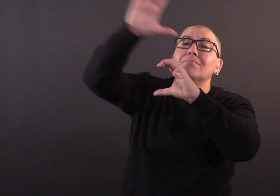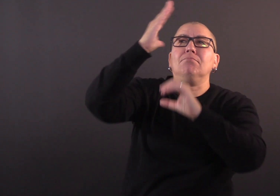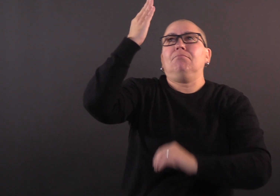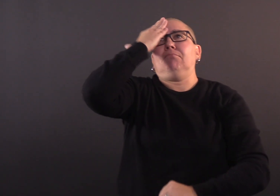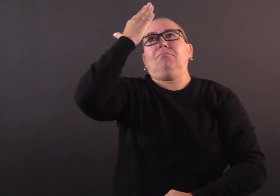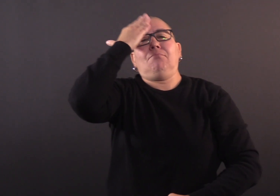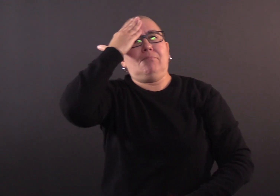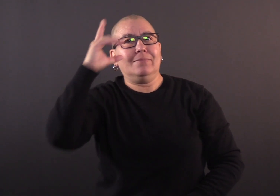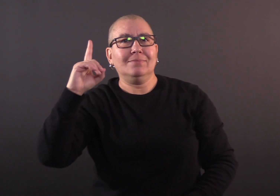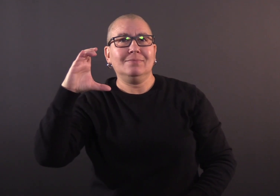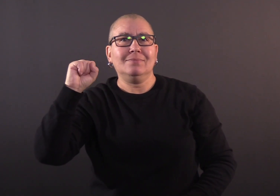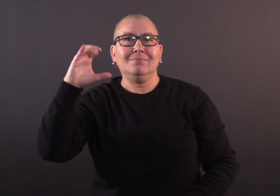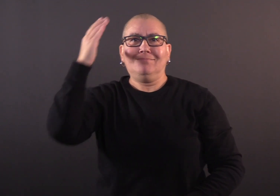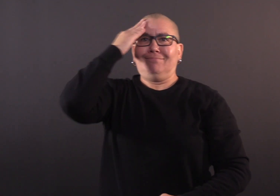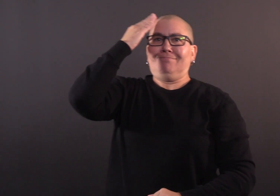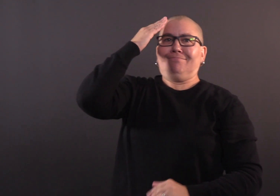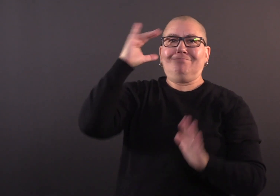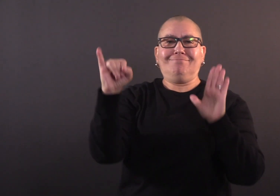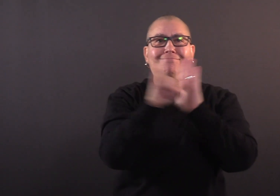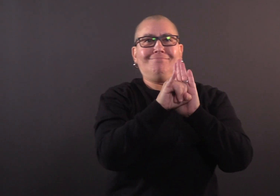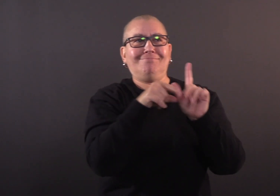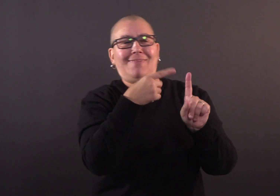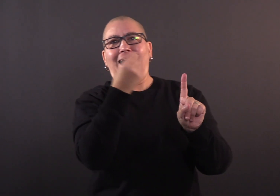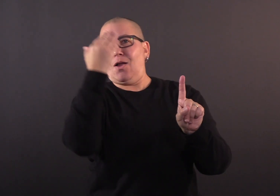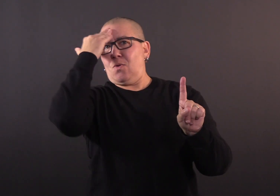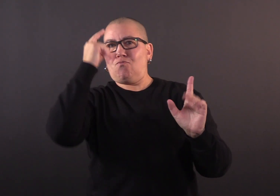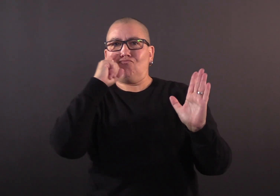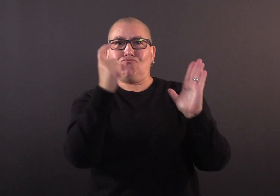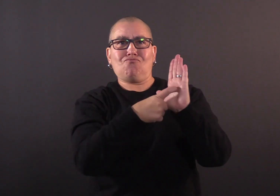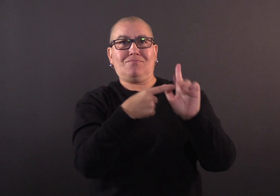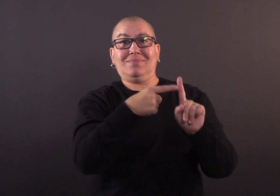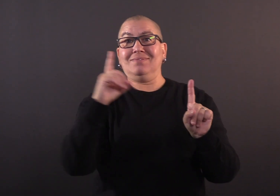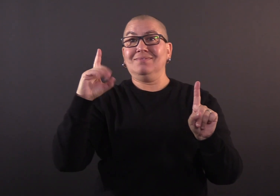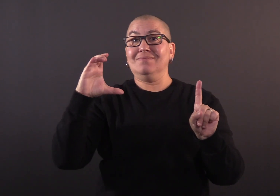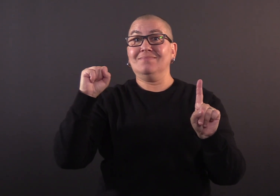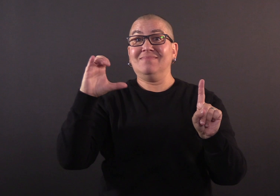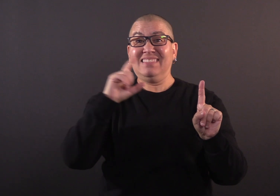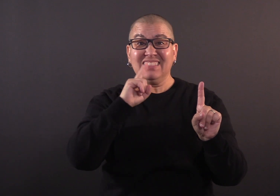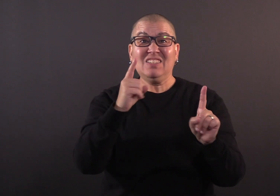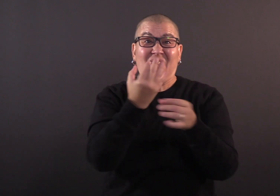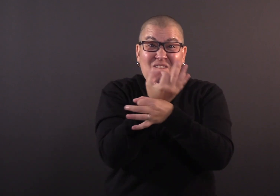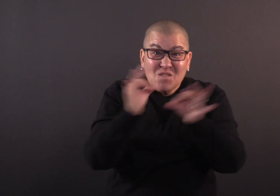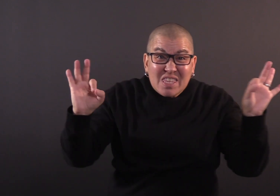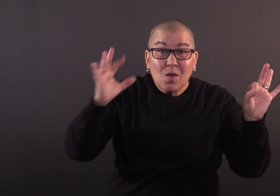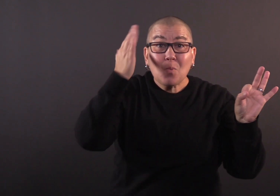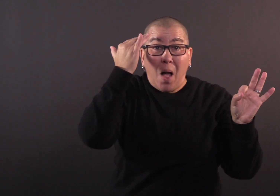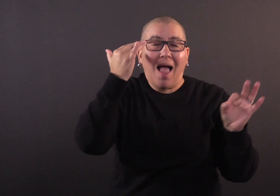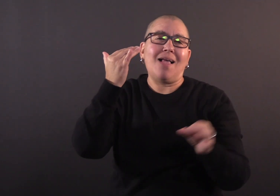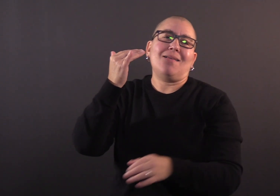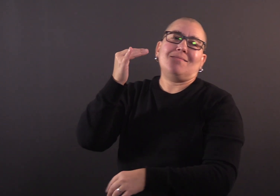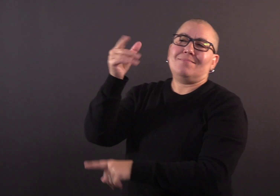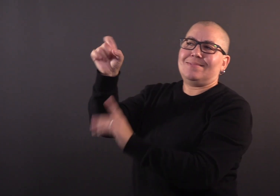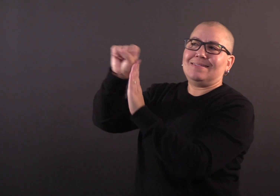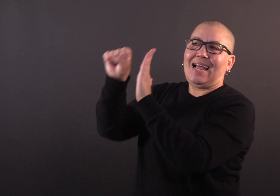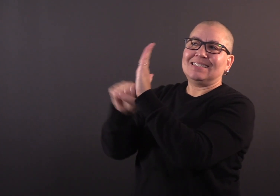outside the Minnesota Twin Cities metro area. Its services are funded by state grants and are free